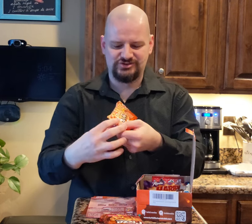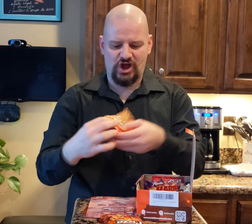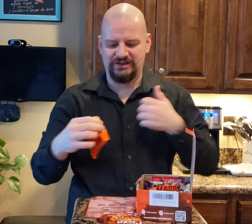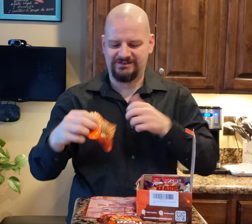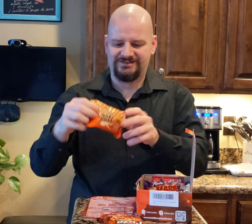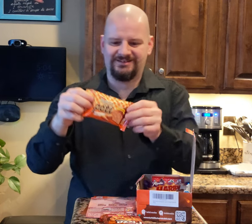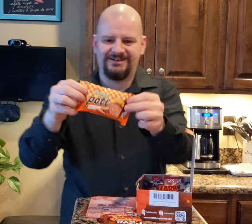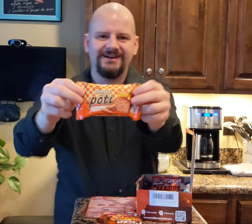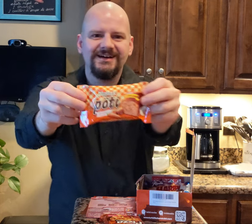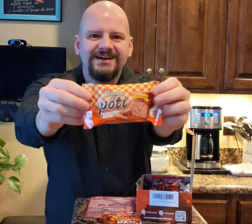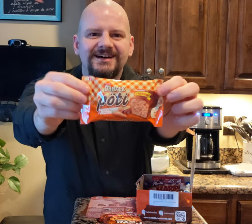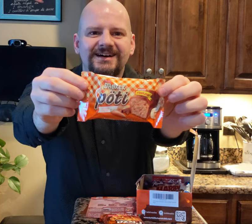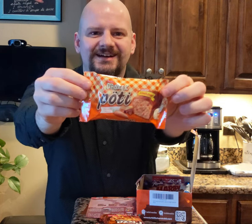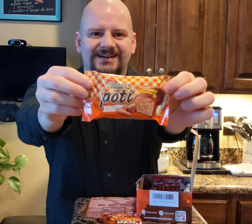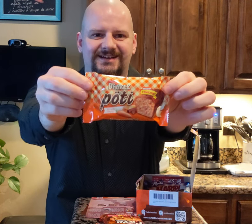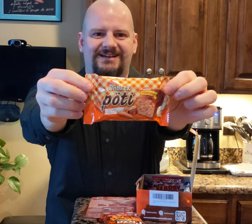Sorry.